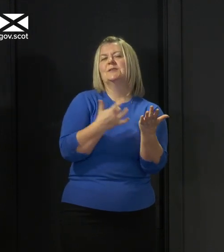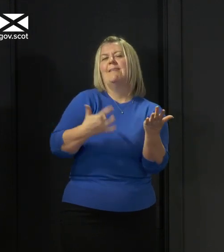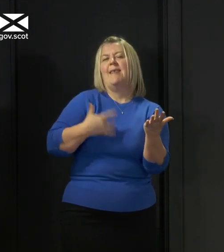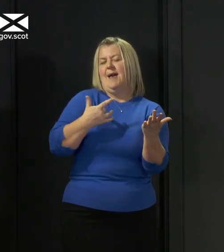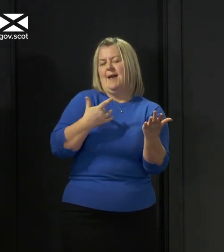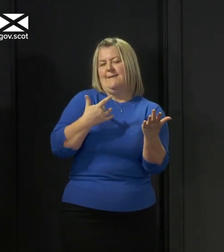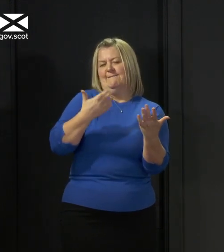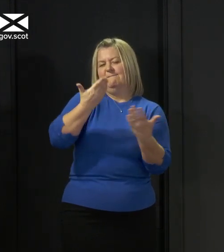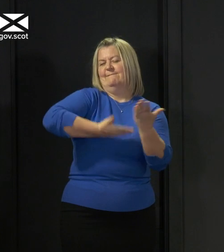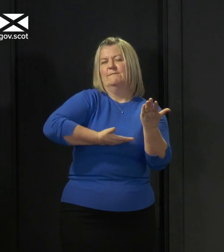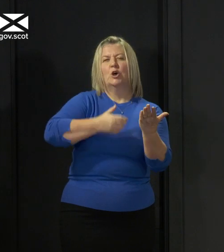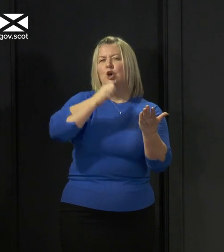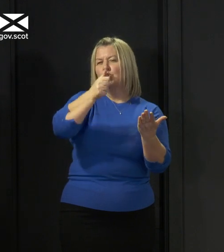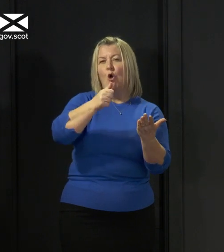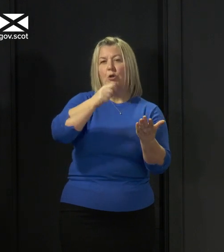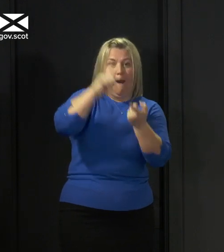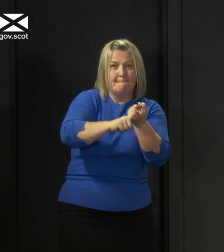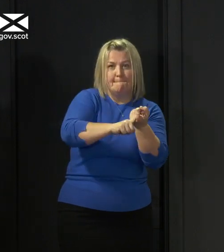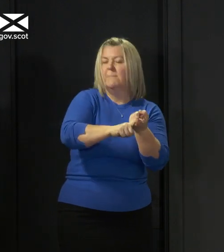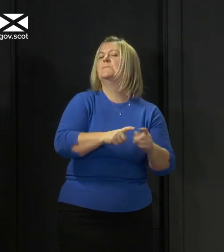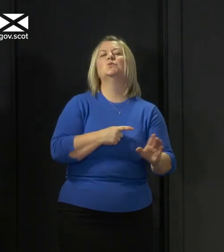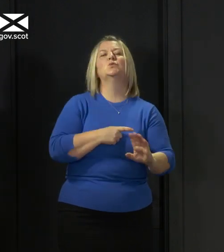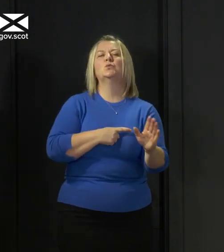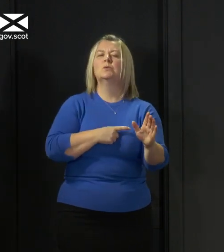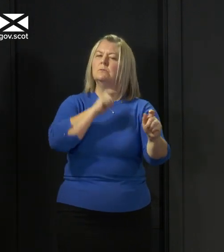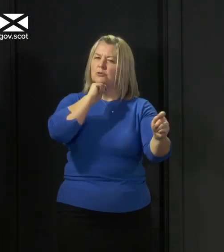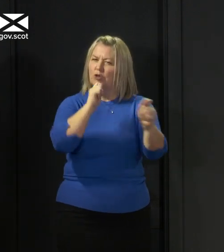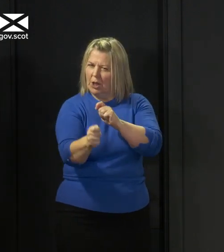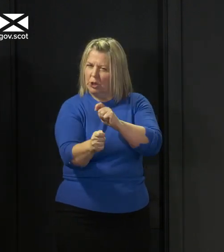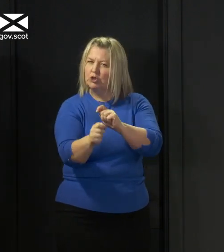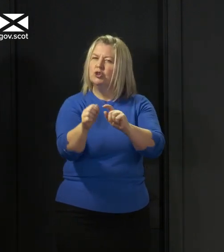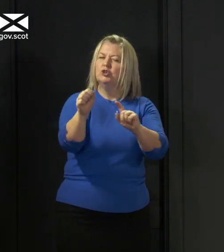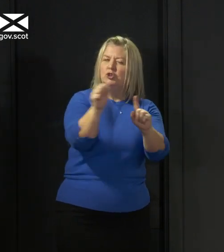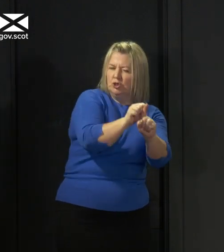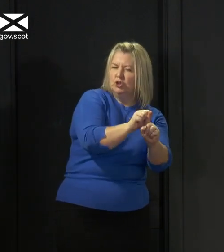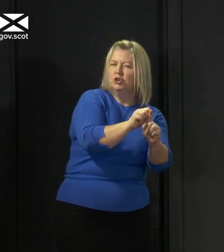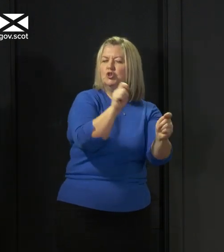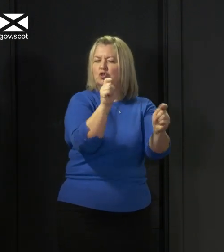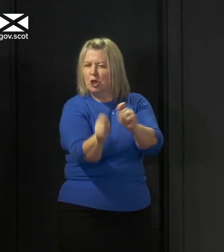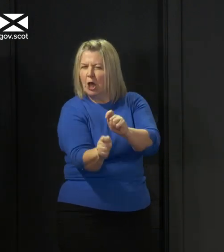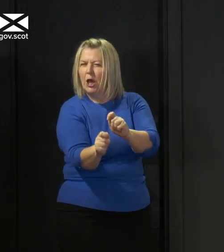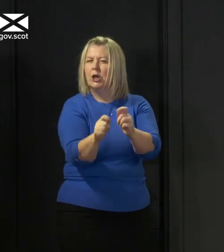Friday I think it was that you know you are watching this are grown-ups so you